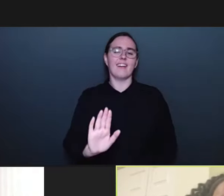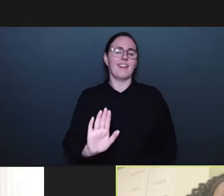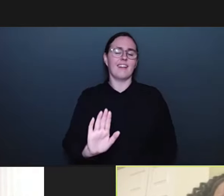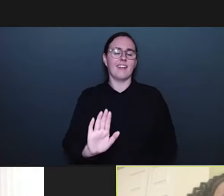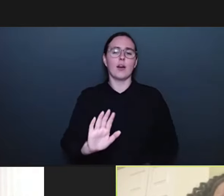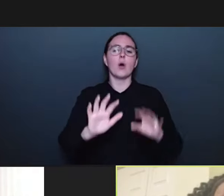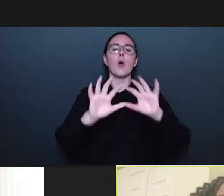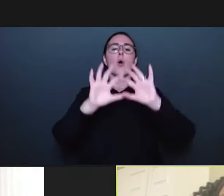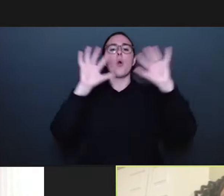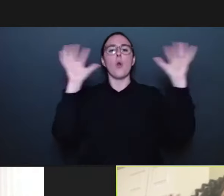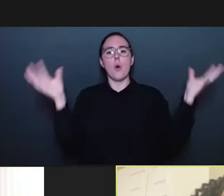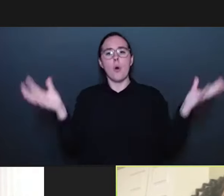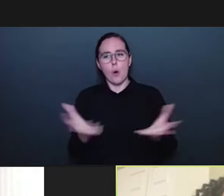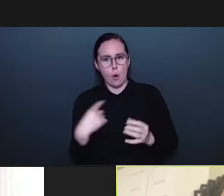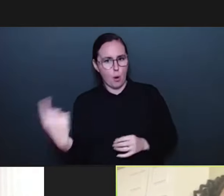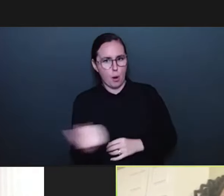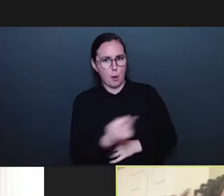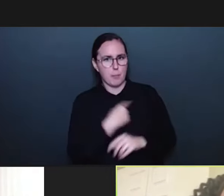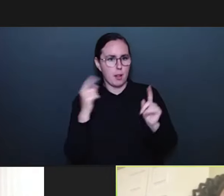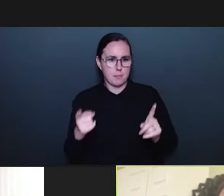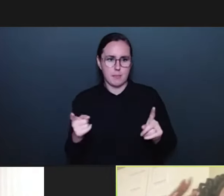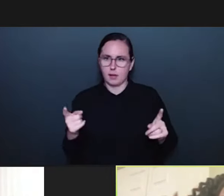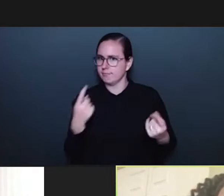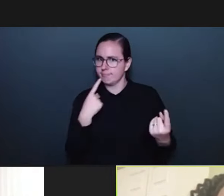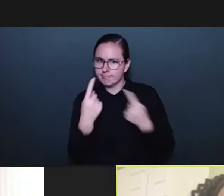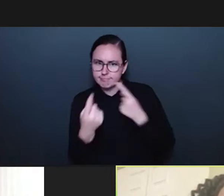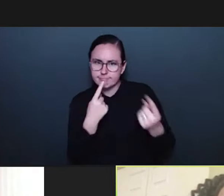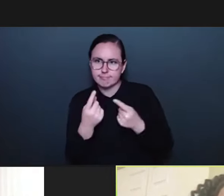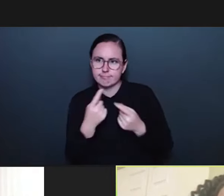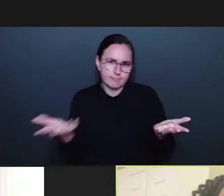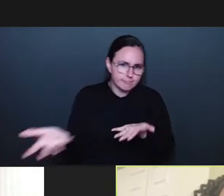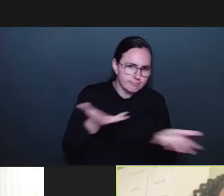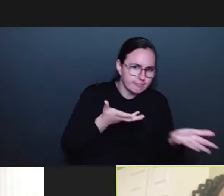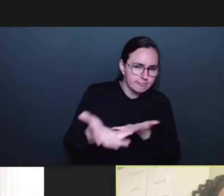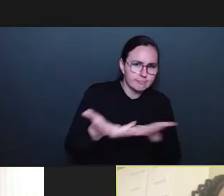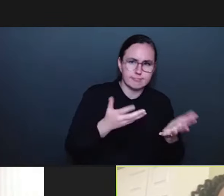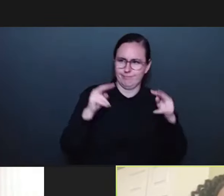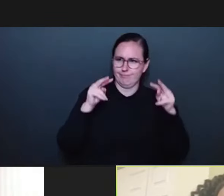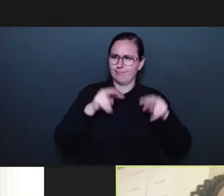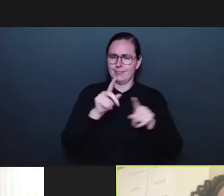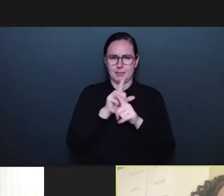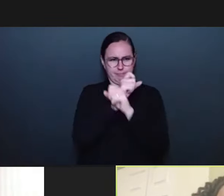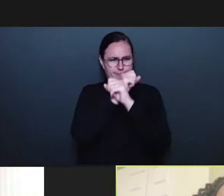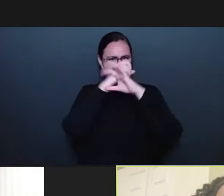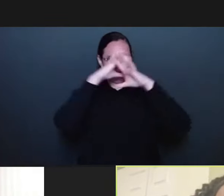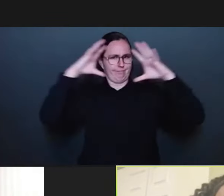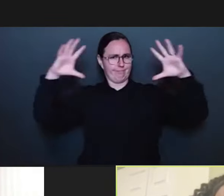taking a look back as to how the mezzo and macro really affects the micro as well. Everything is